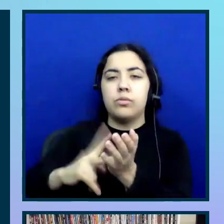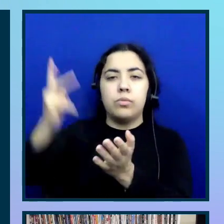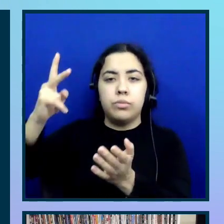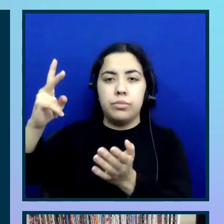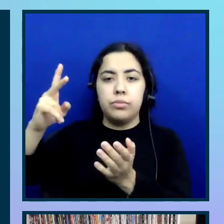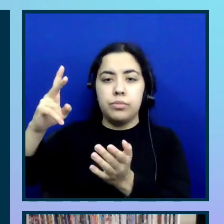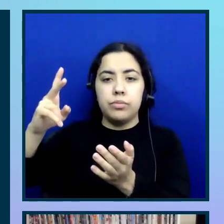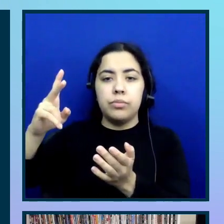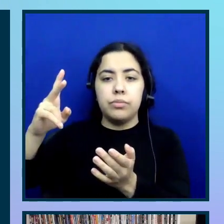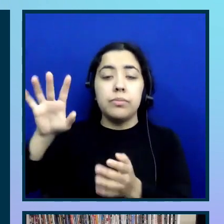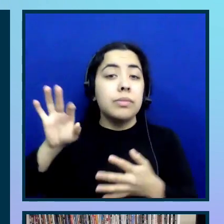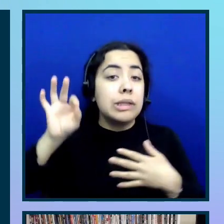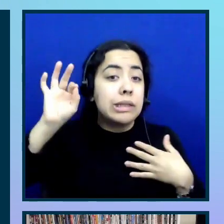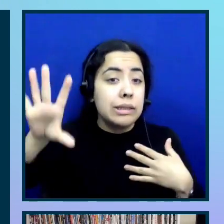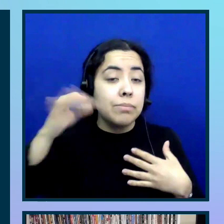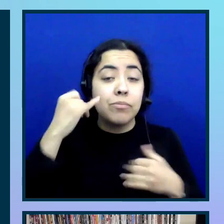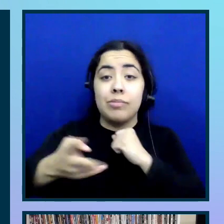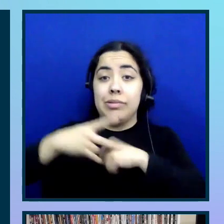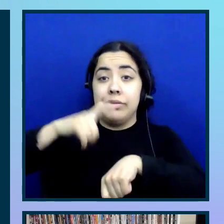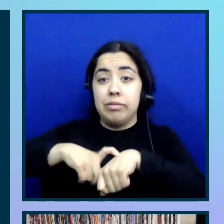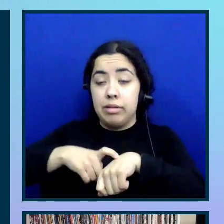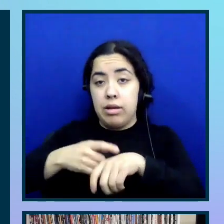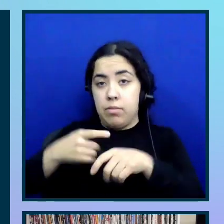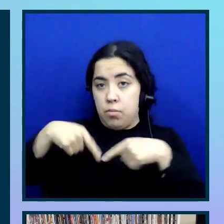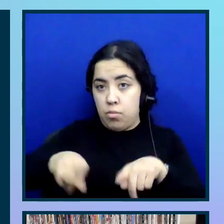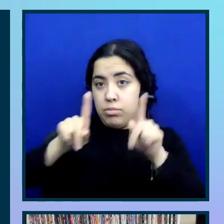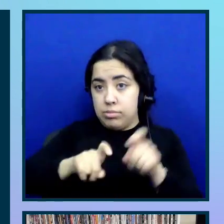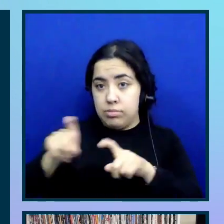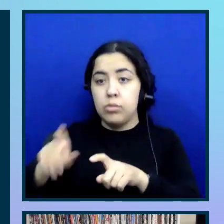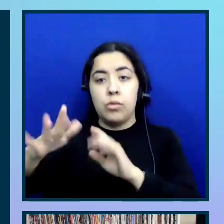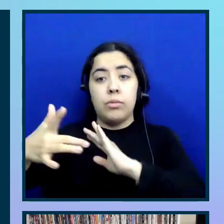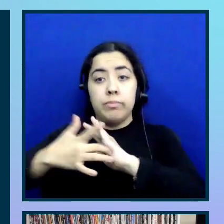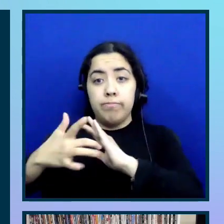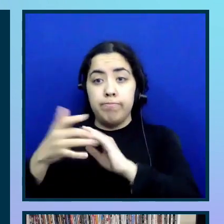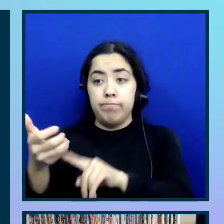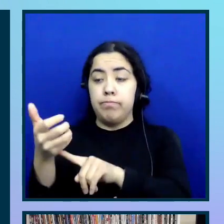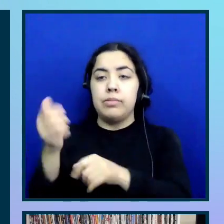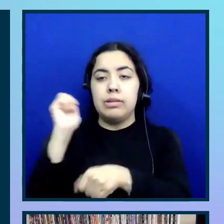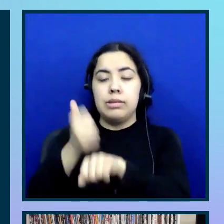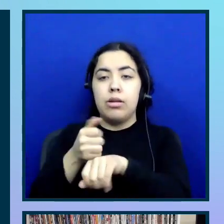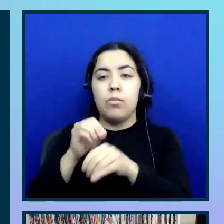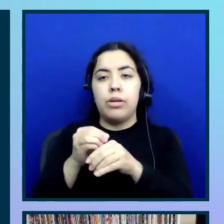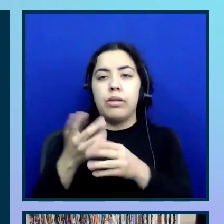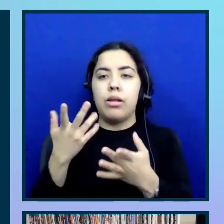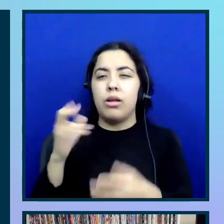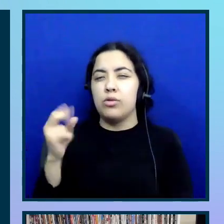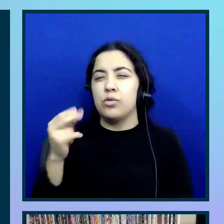And a little tip here. In order to save time while testing, you can set up your device with a shortcut for turning VoiceOver on and off.